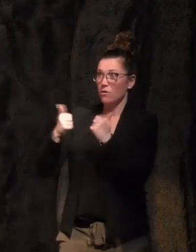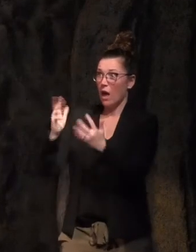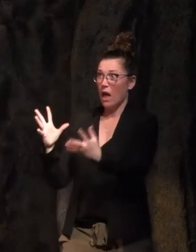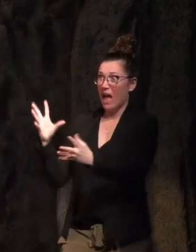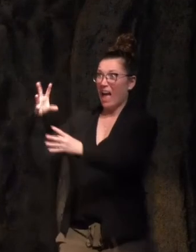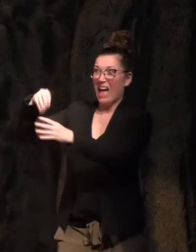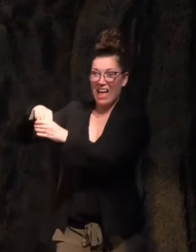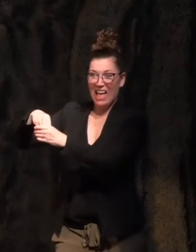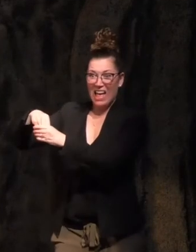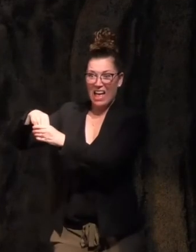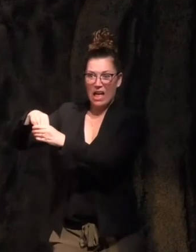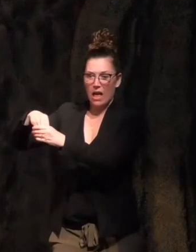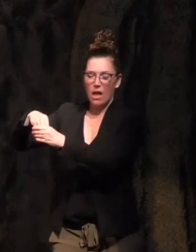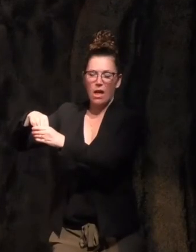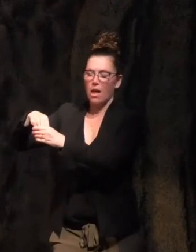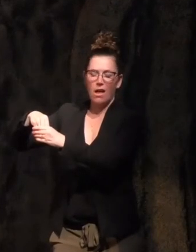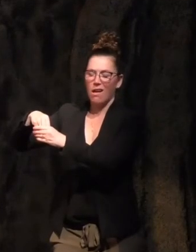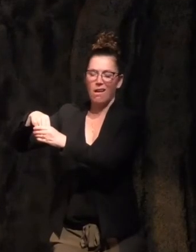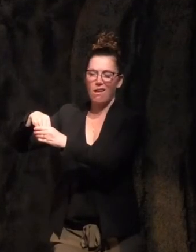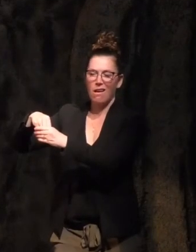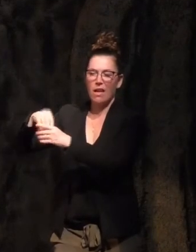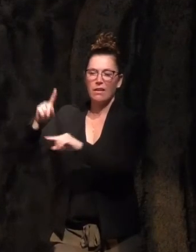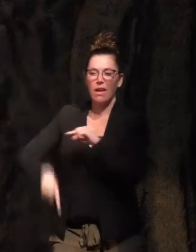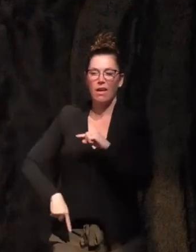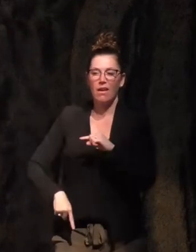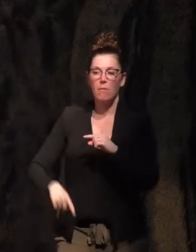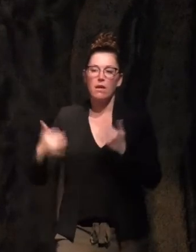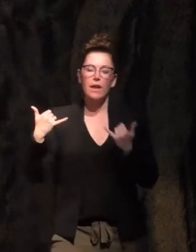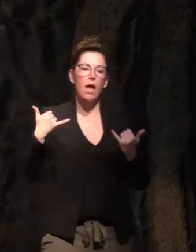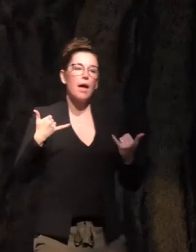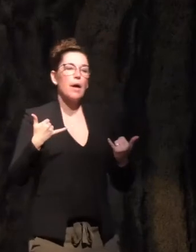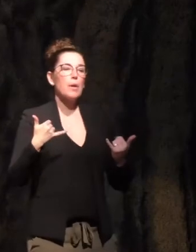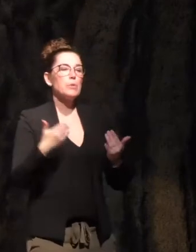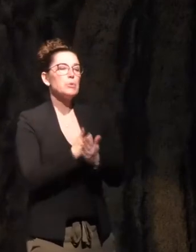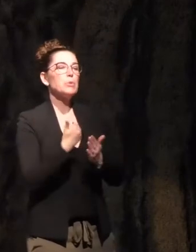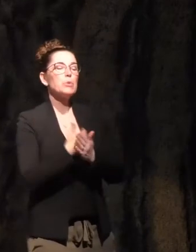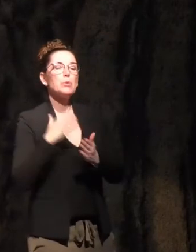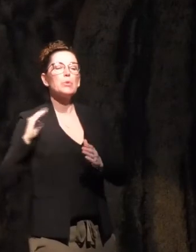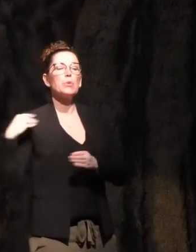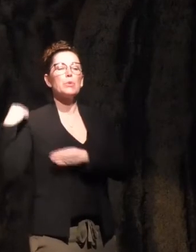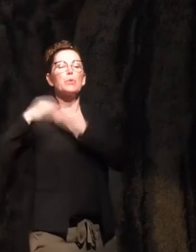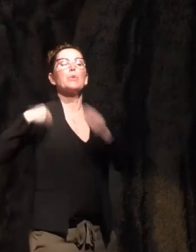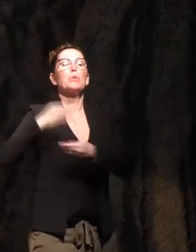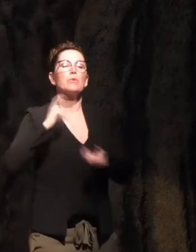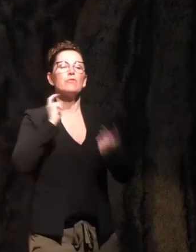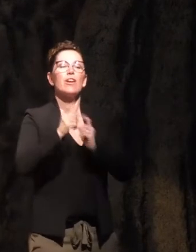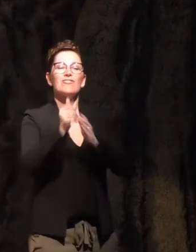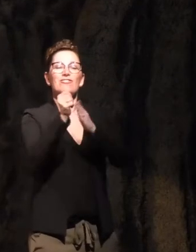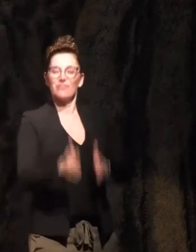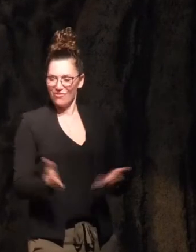seeing a generational change in leadership. How many new artistic directors of larger theater institutions in the last couple of years?